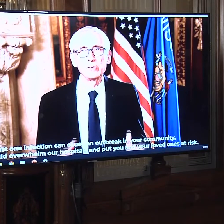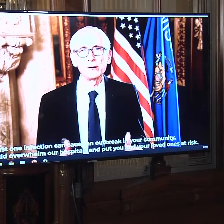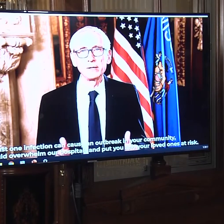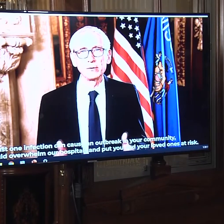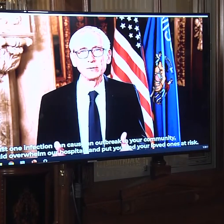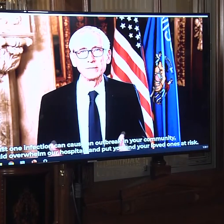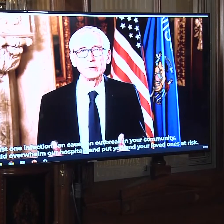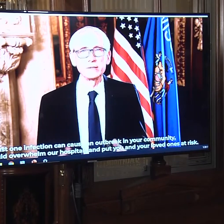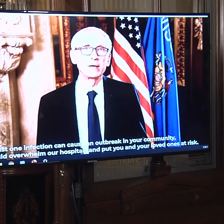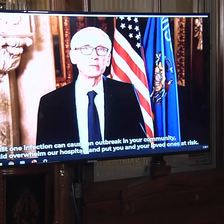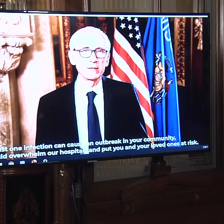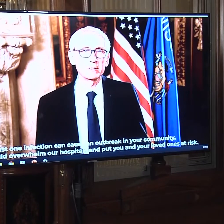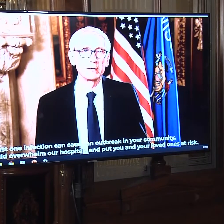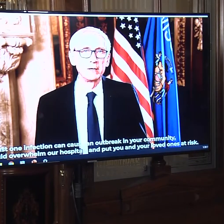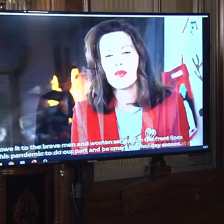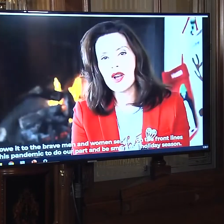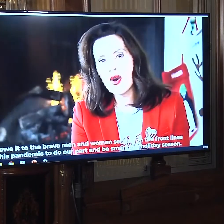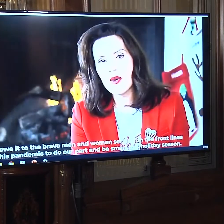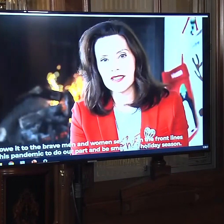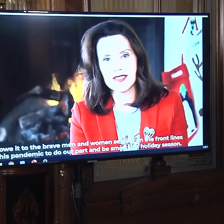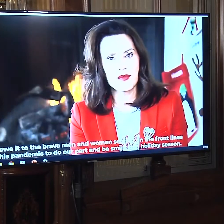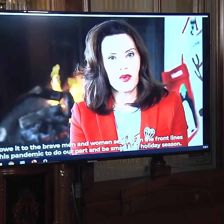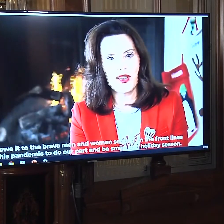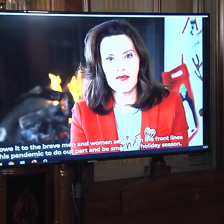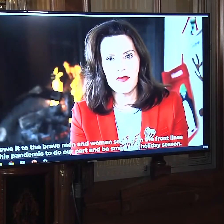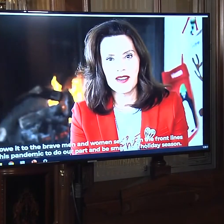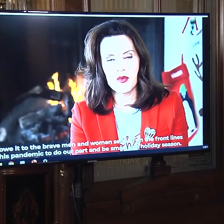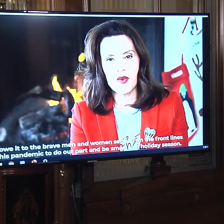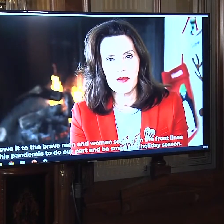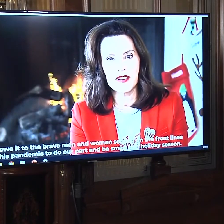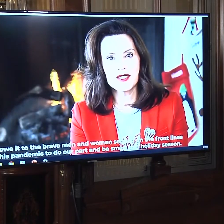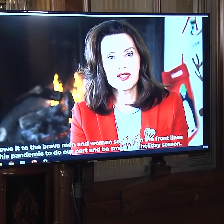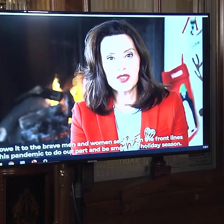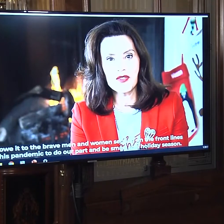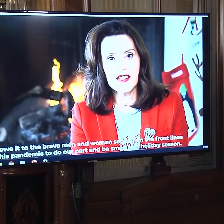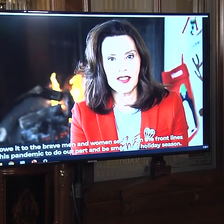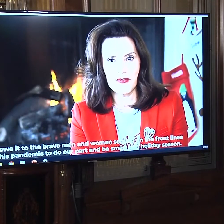FORMAL. ONE INFECTION CAUSES AN OUTBREAK